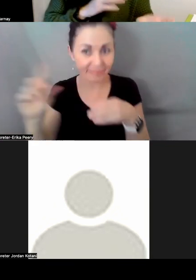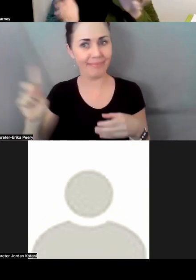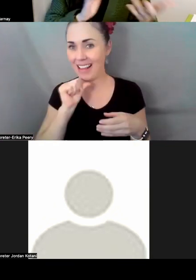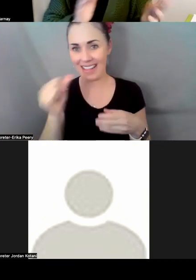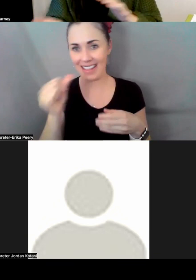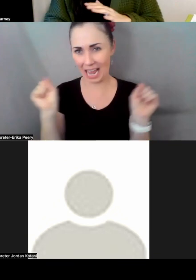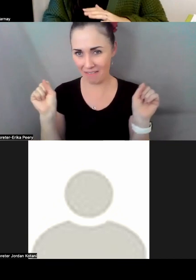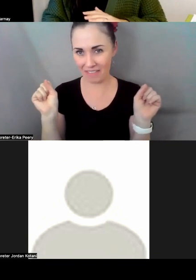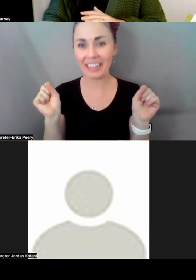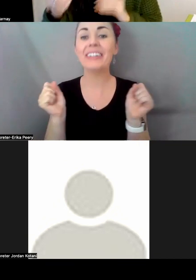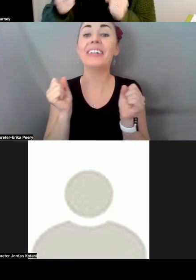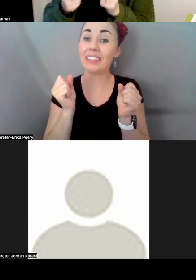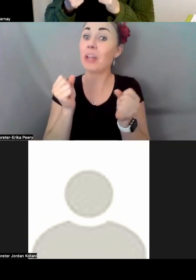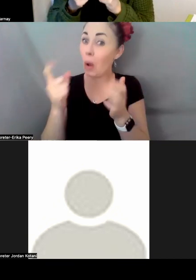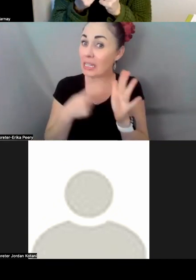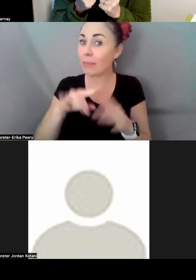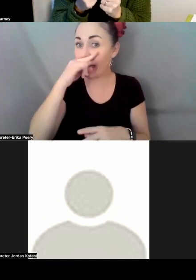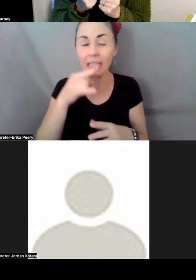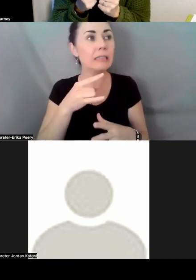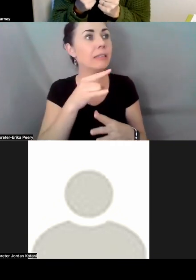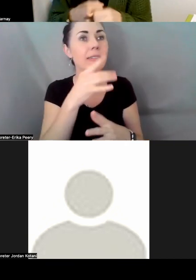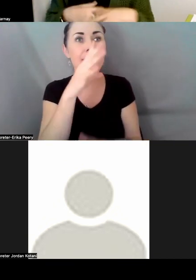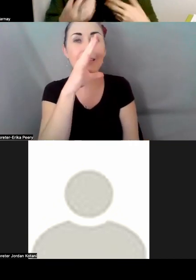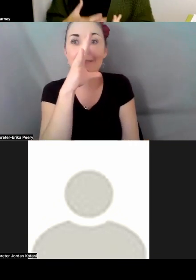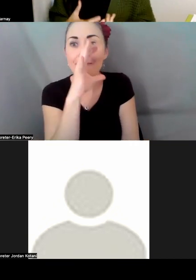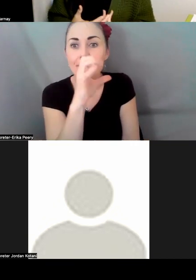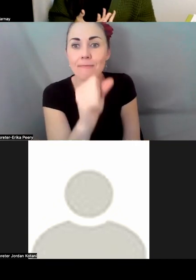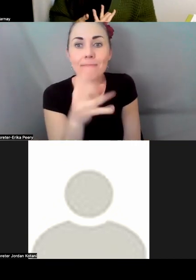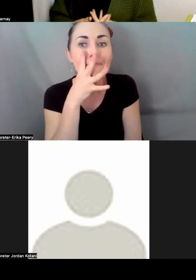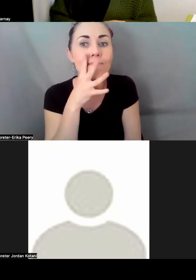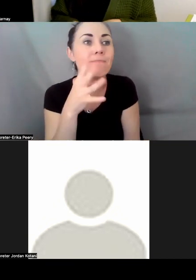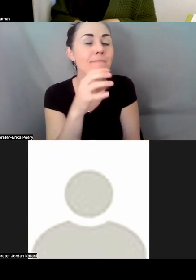Sometimes we have kids that love those smells so much. Can't actually identify unsafe.